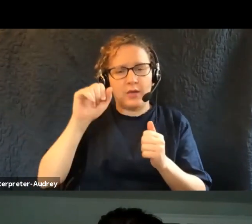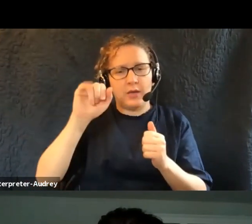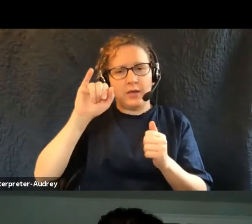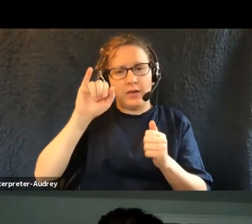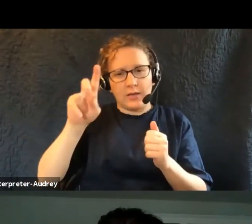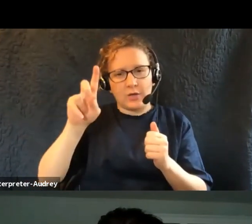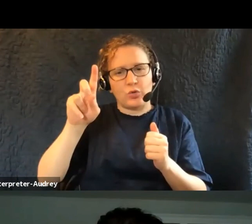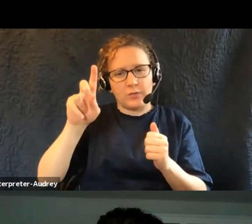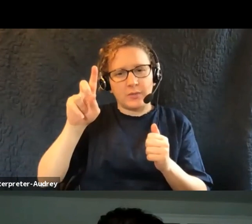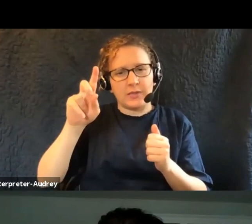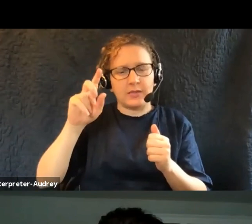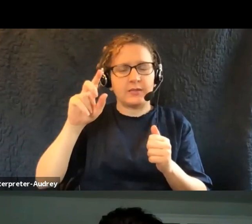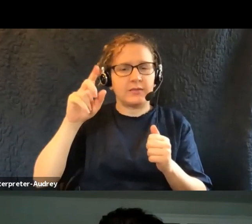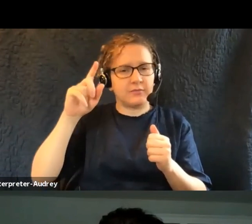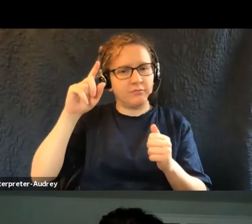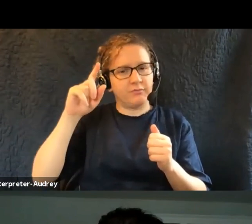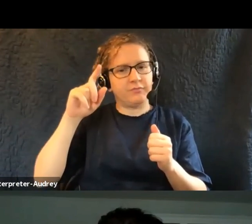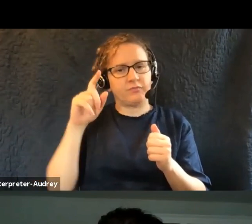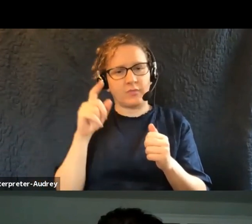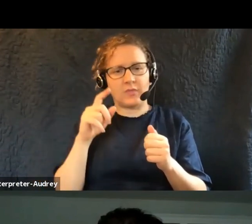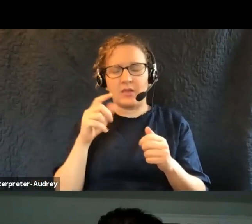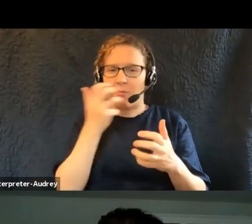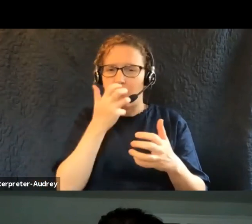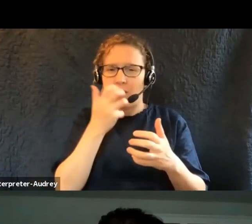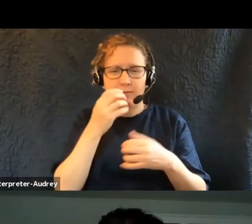international exchange world that we've all come to know and love.